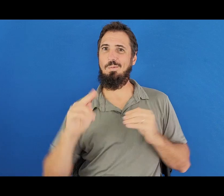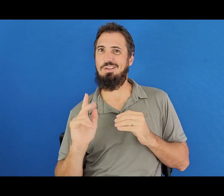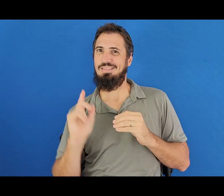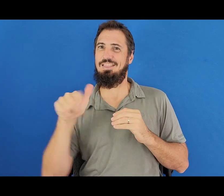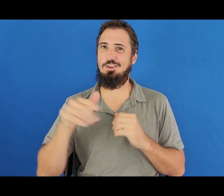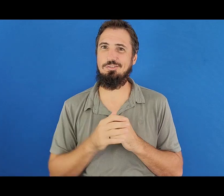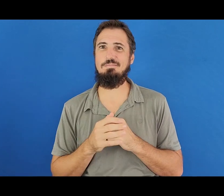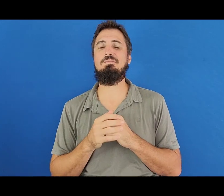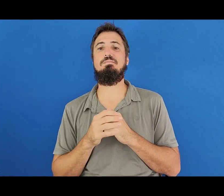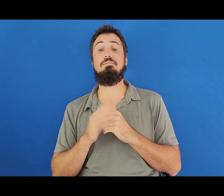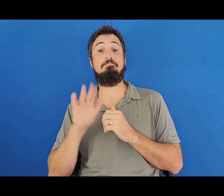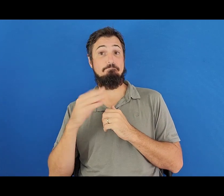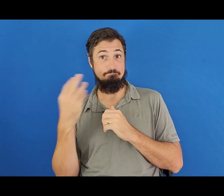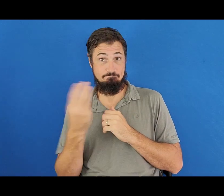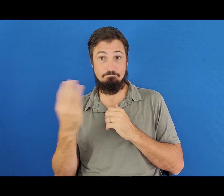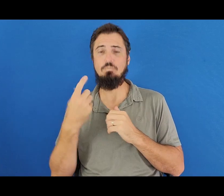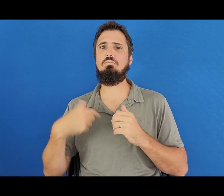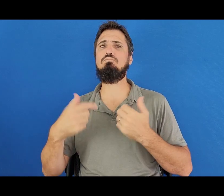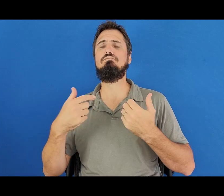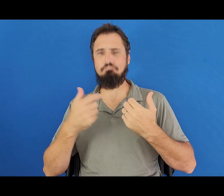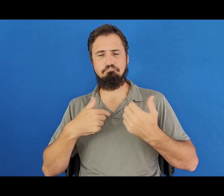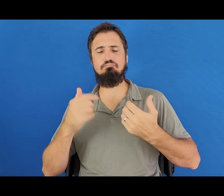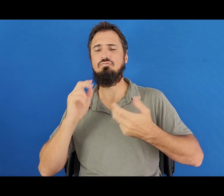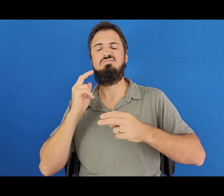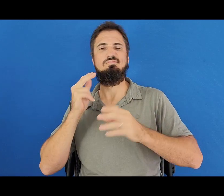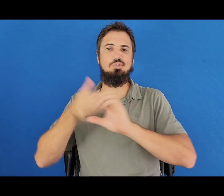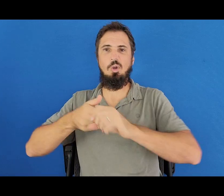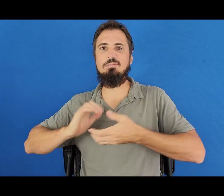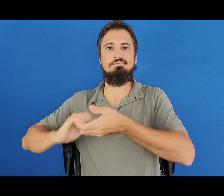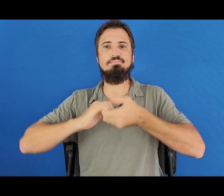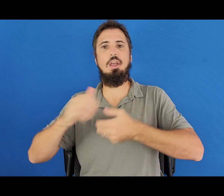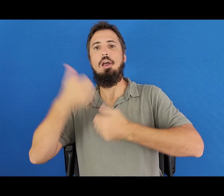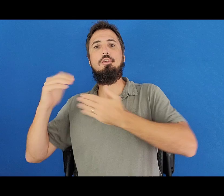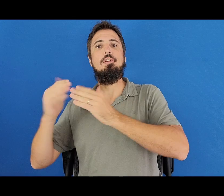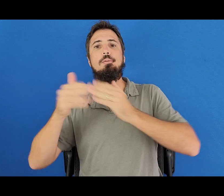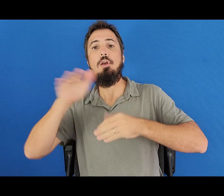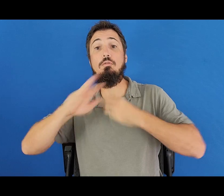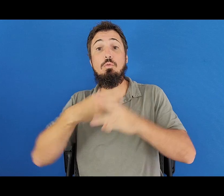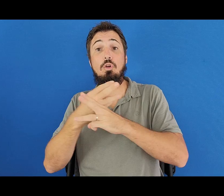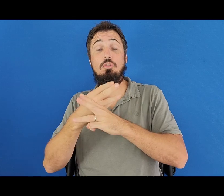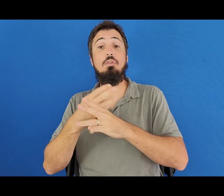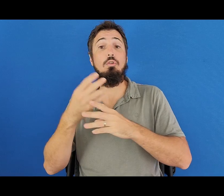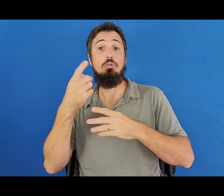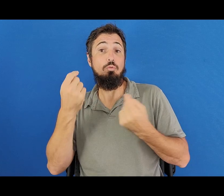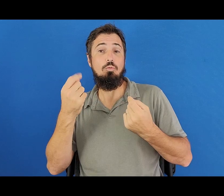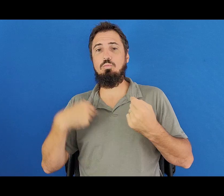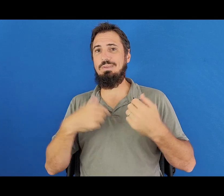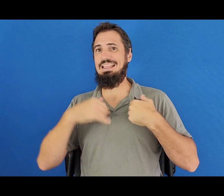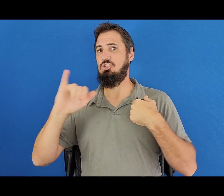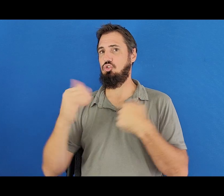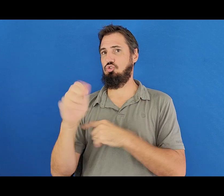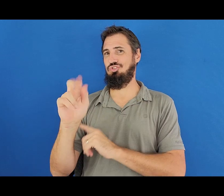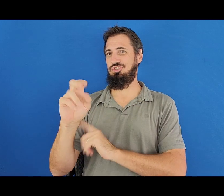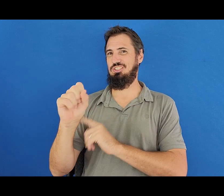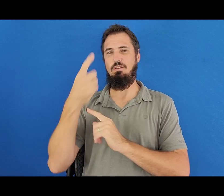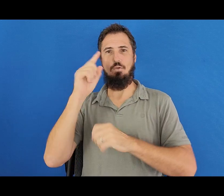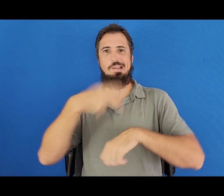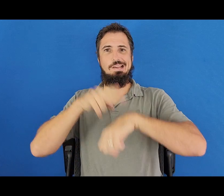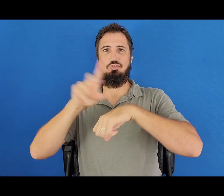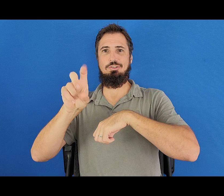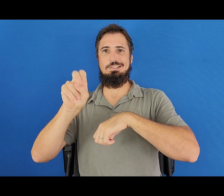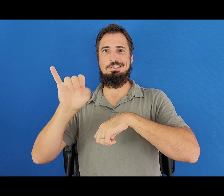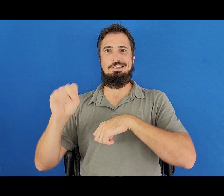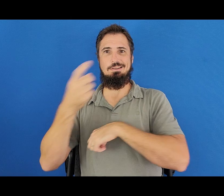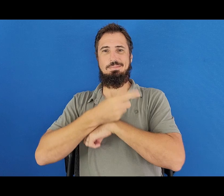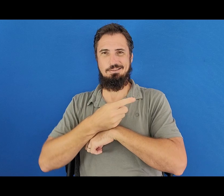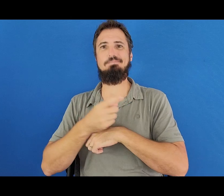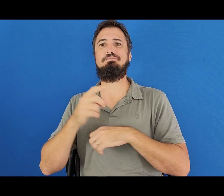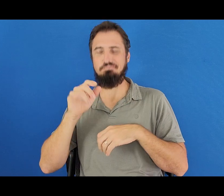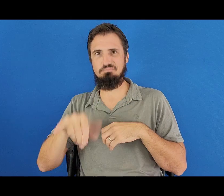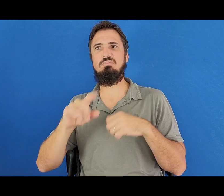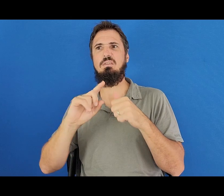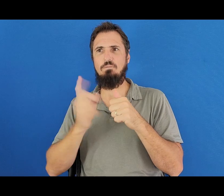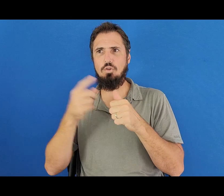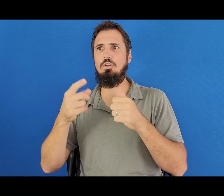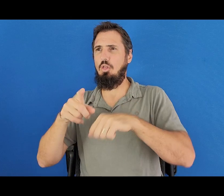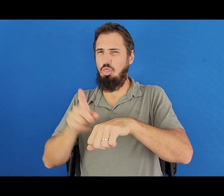On Wednesday, we joined communities across the country and around the world, and wore jeans with a purpose for National Denim Day. As the longest-running sexual violence prevention and